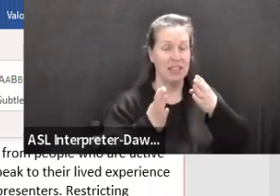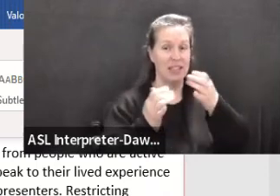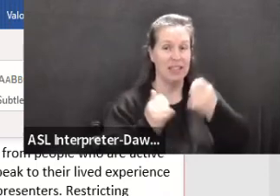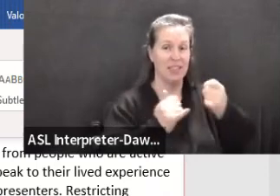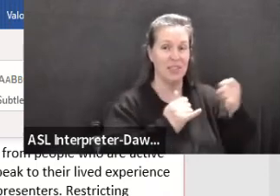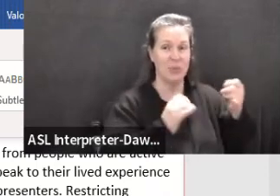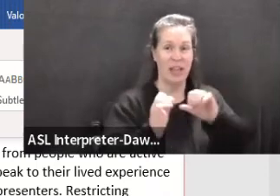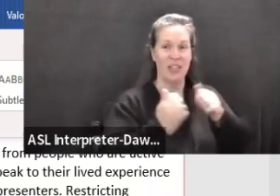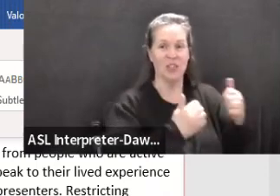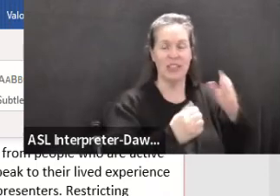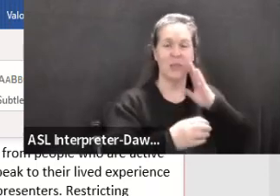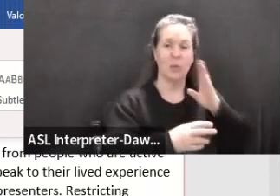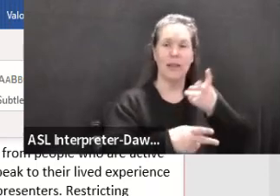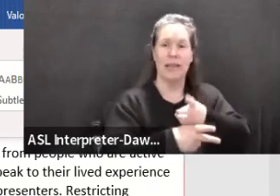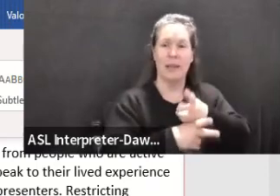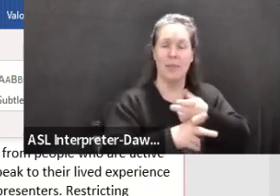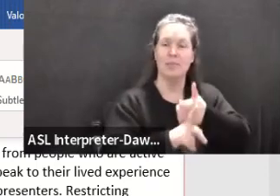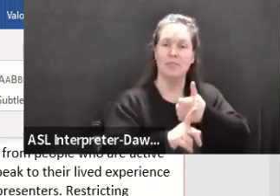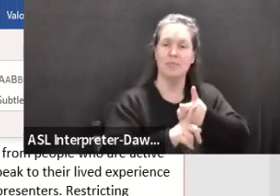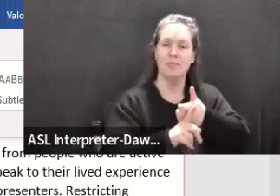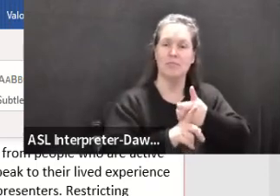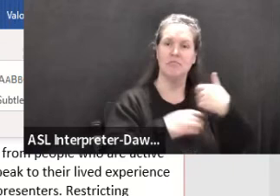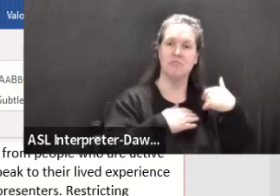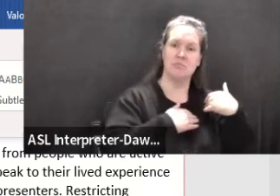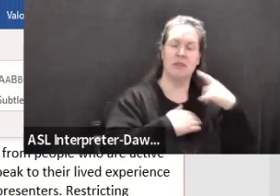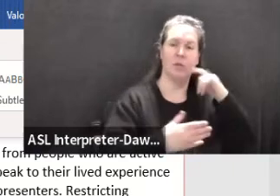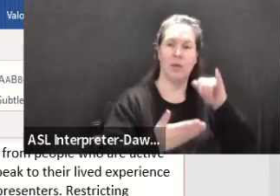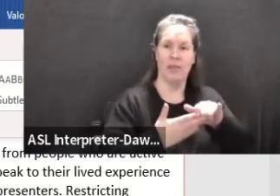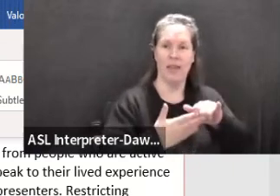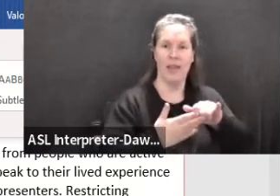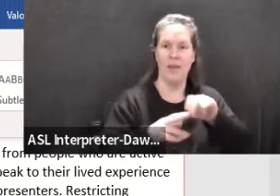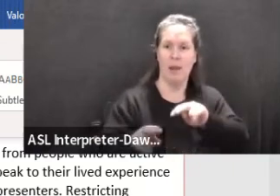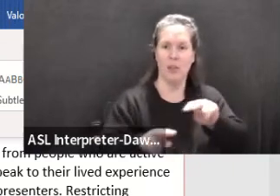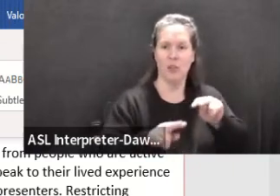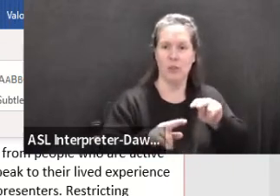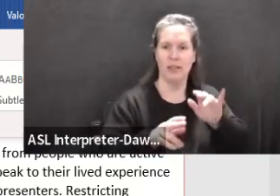that would really be the ones that are going to be monitoring this